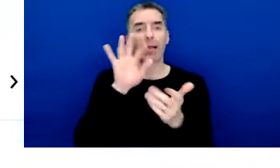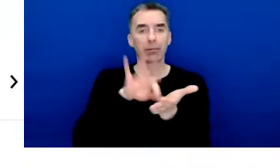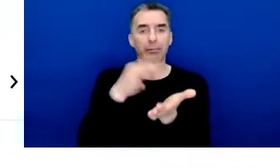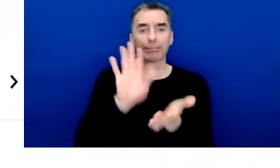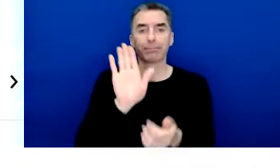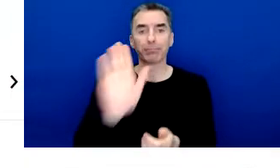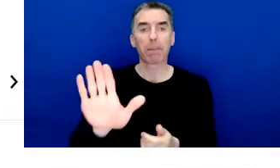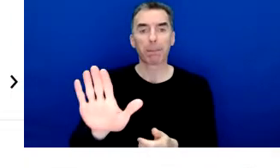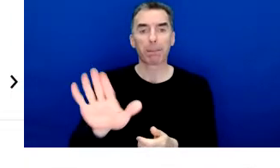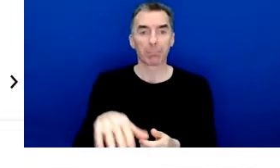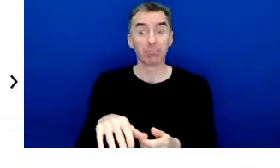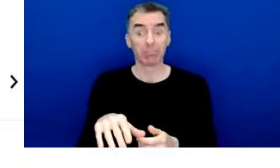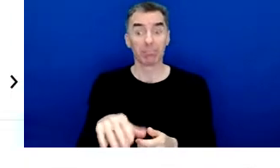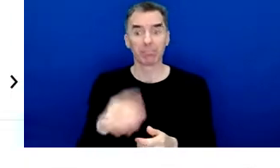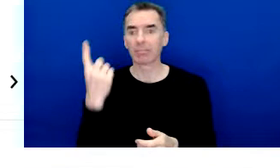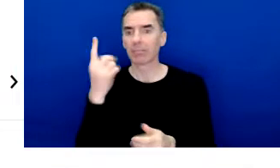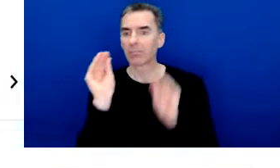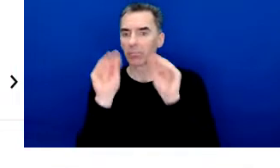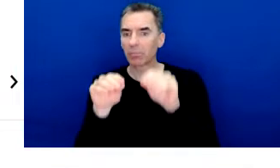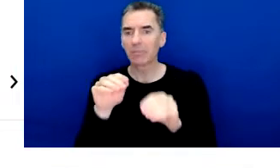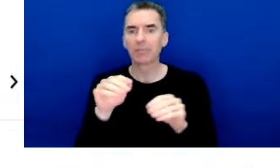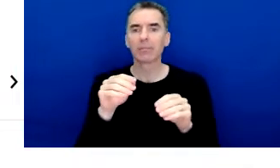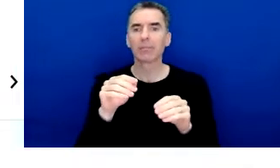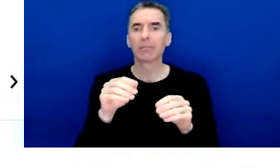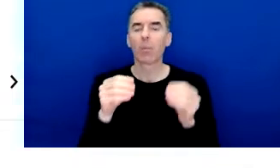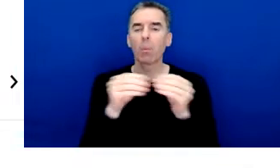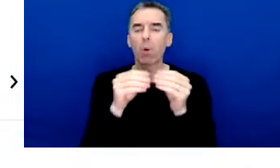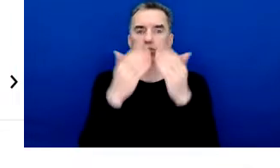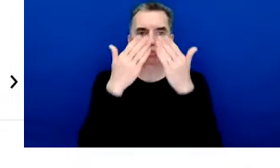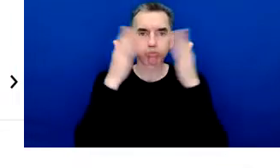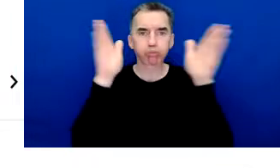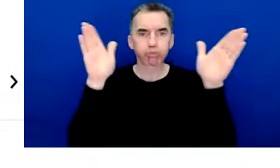And I see somebody wrote extend their knowledge and technical skills,